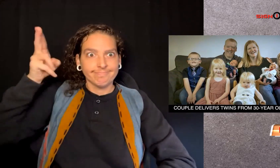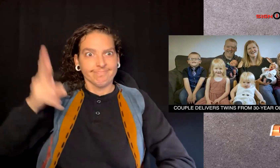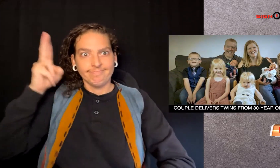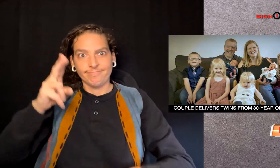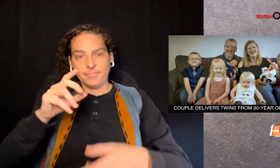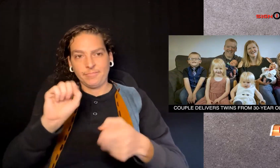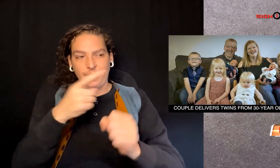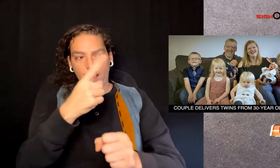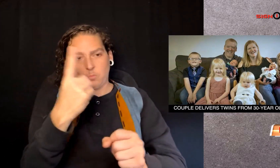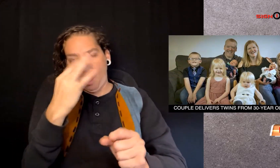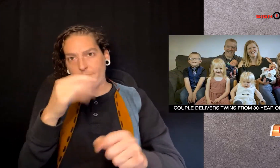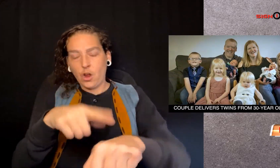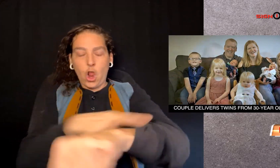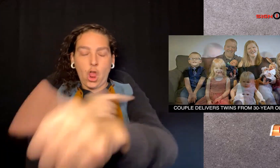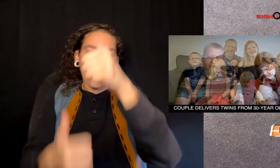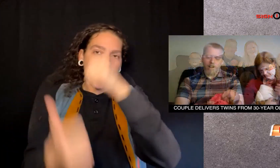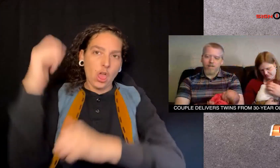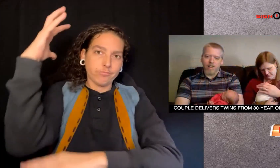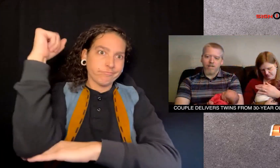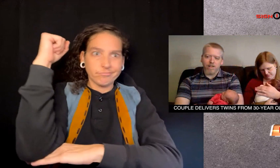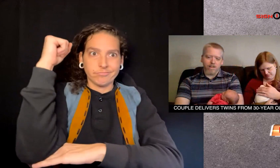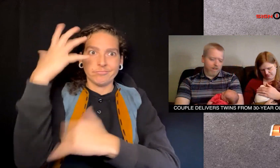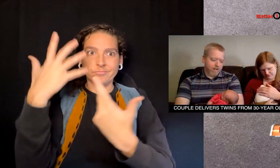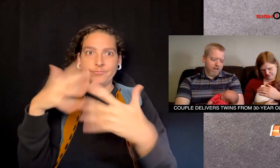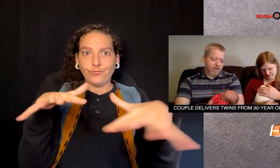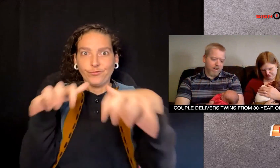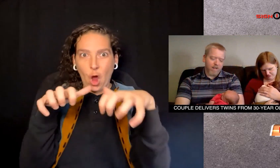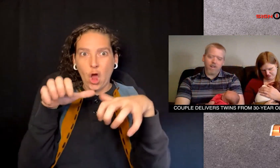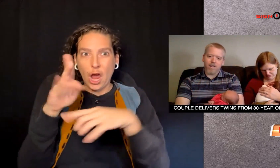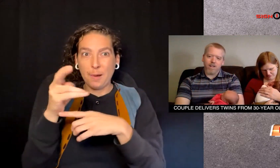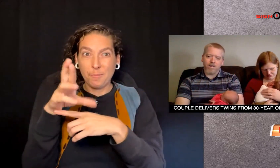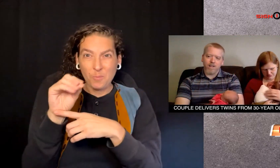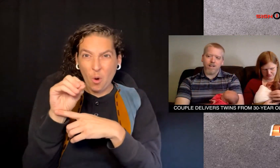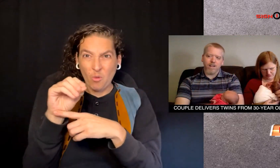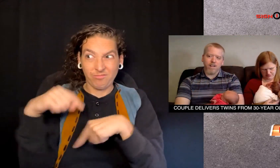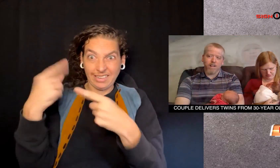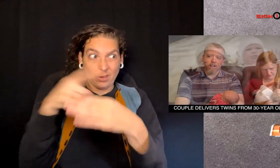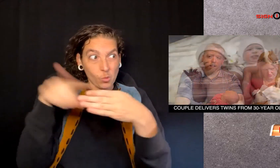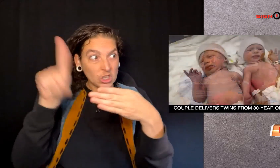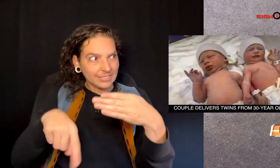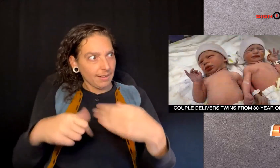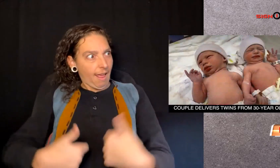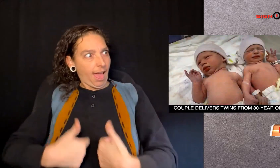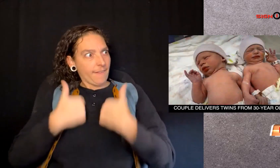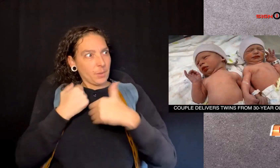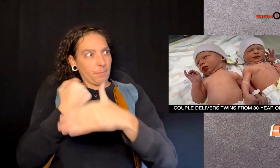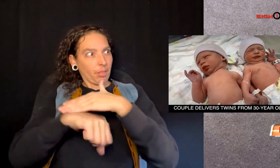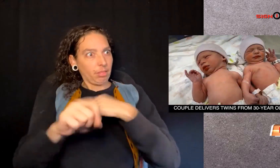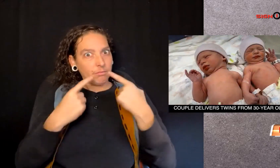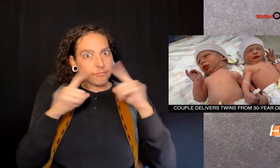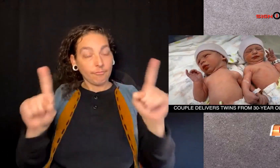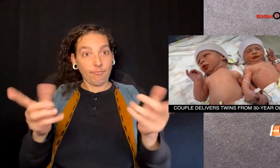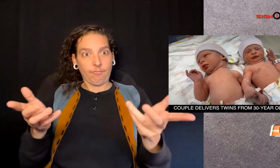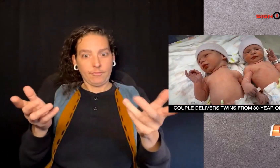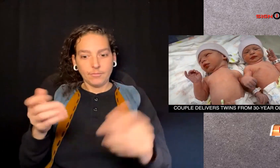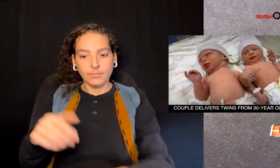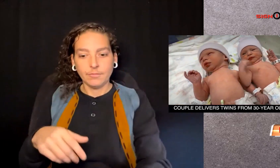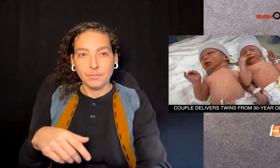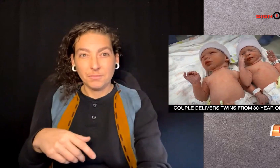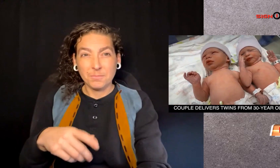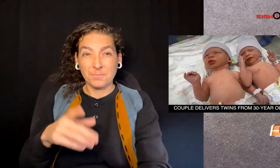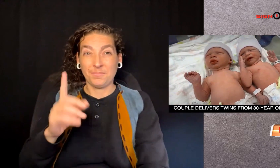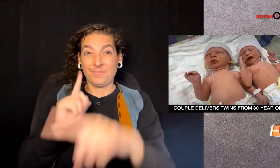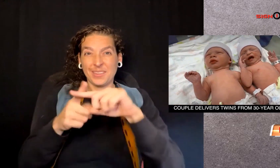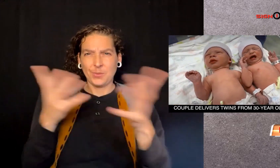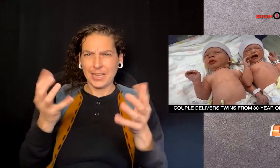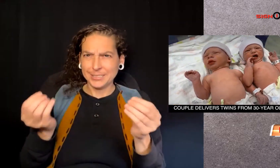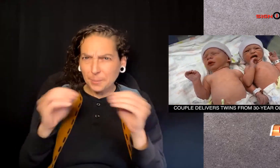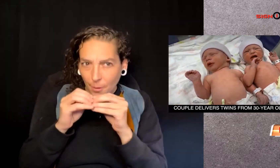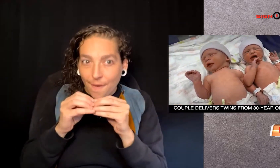center says that makes them the longest frozen embryos to ever result in a live birth and